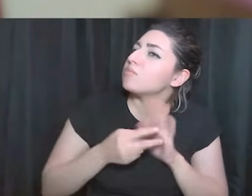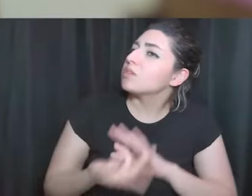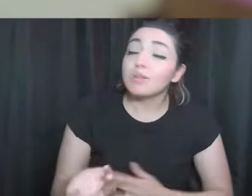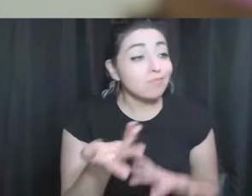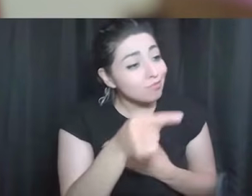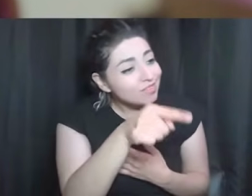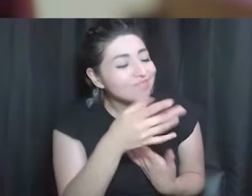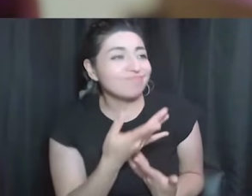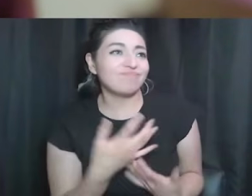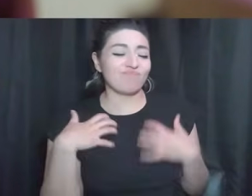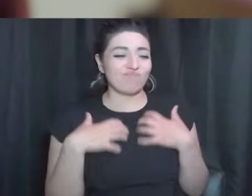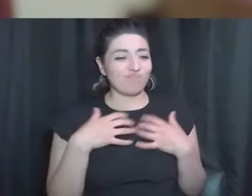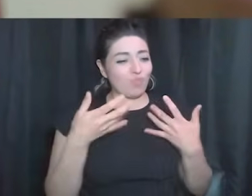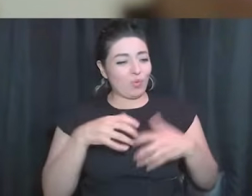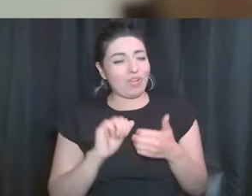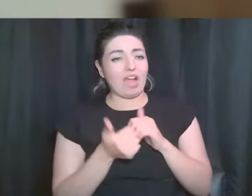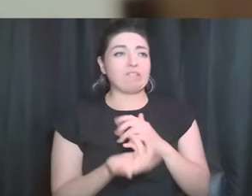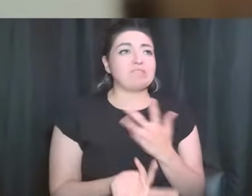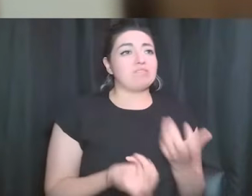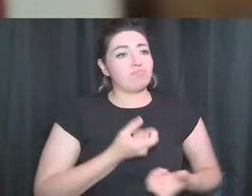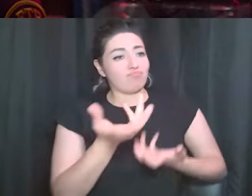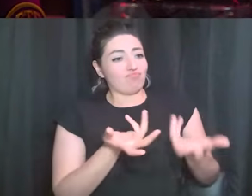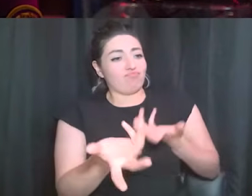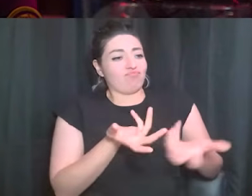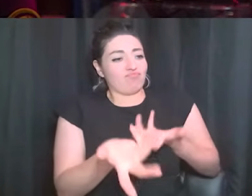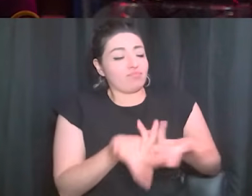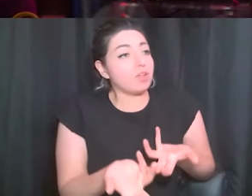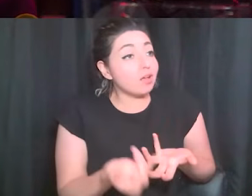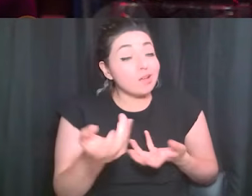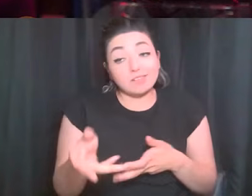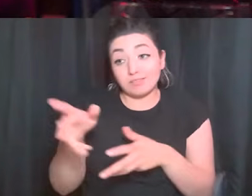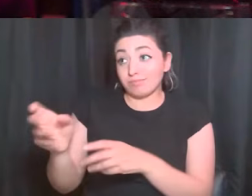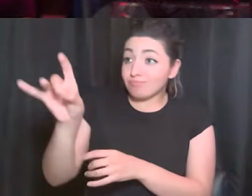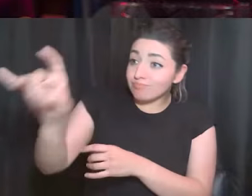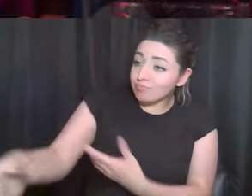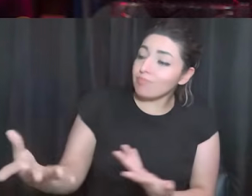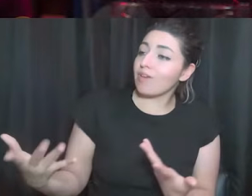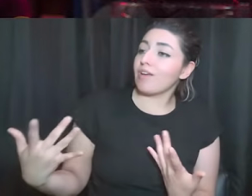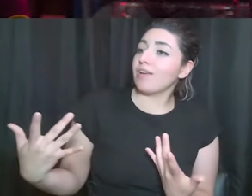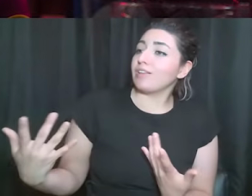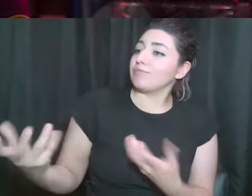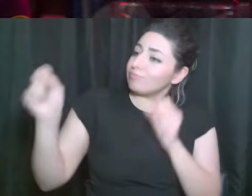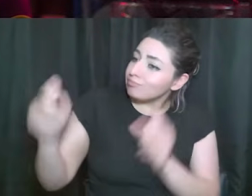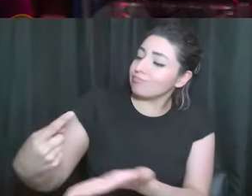You know, especially when you treat him like a walking trash can every day. Just let him know you're here when he needs to talk and leave him alone.